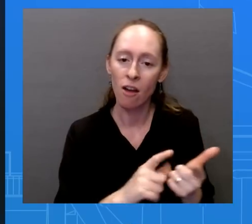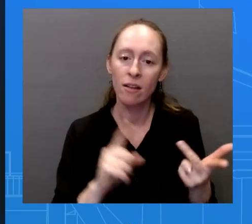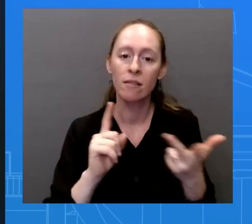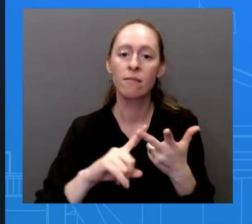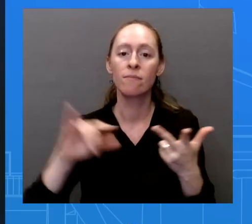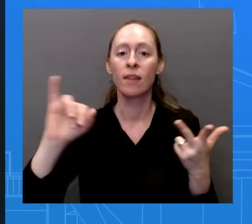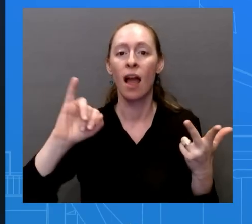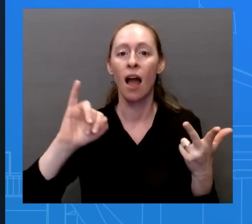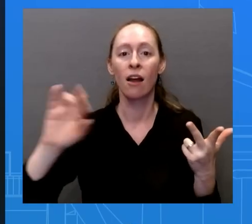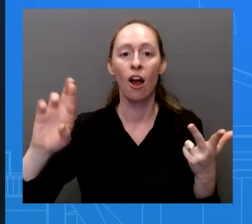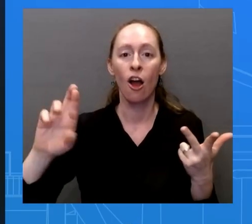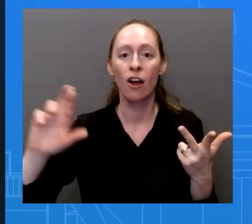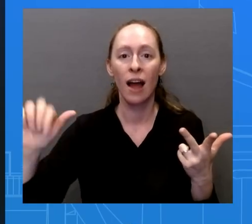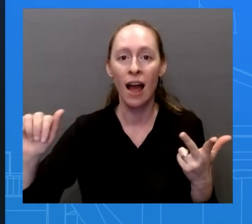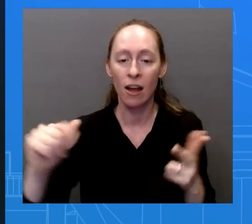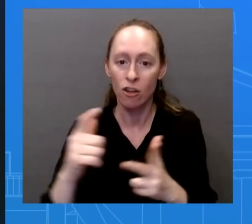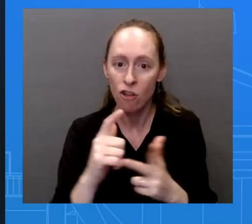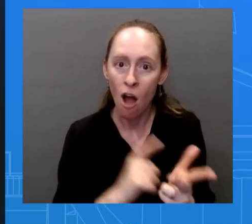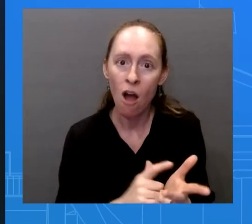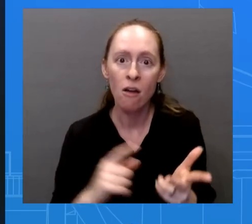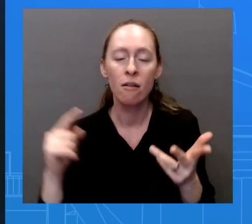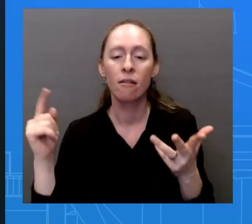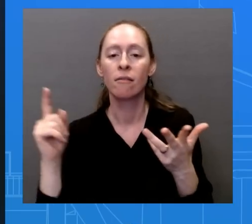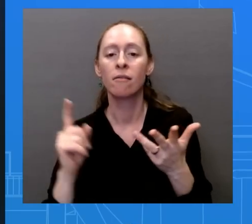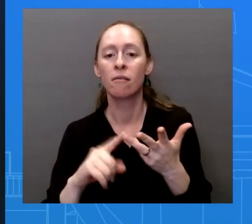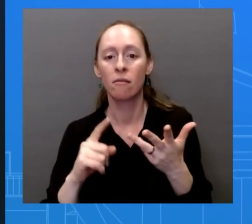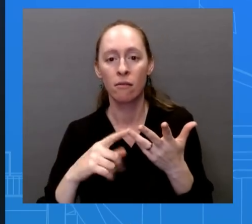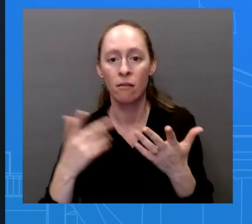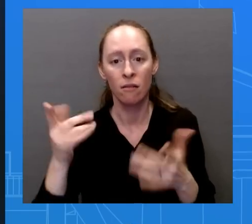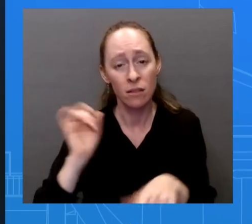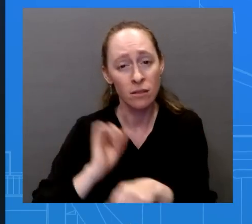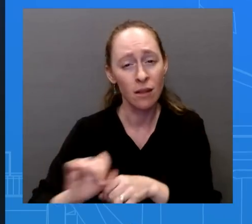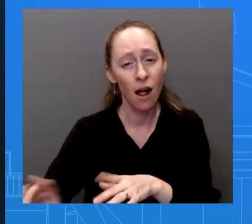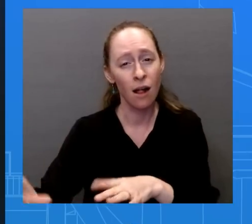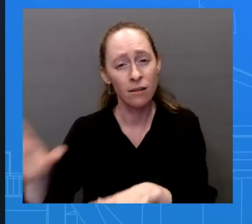this President has done these past several months to get gas prices down.